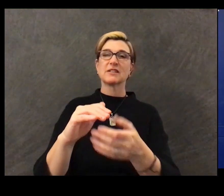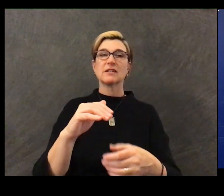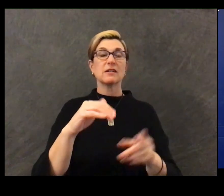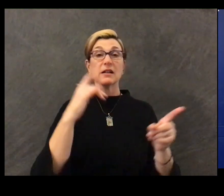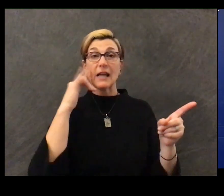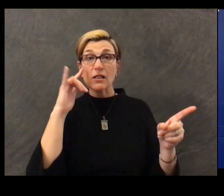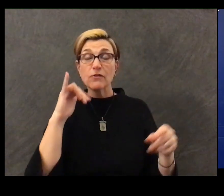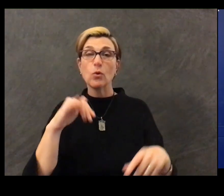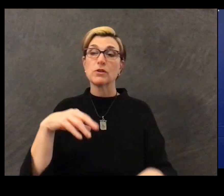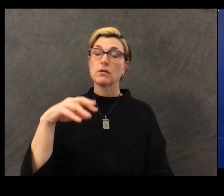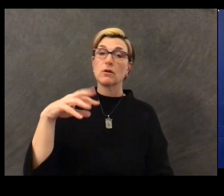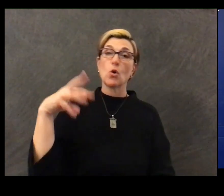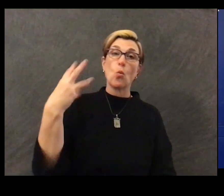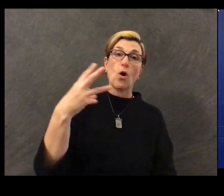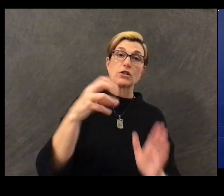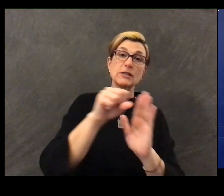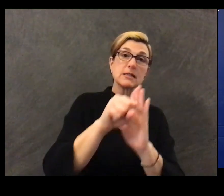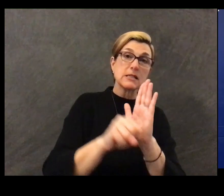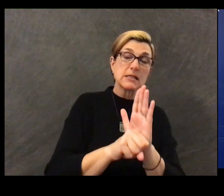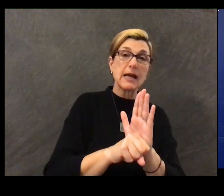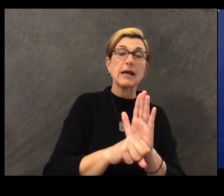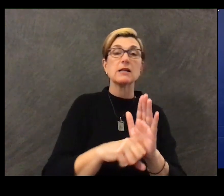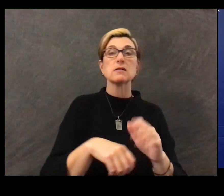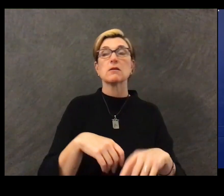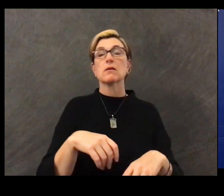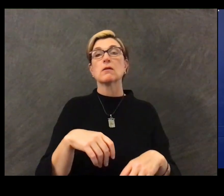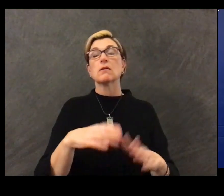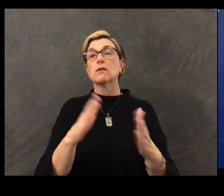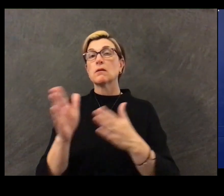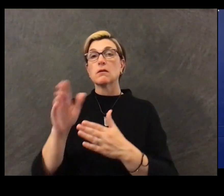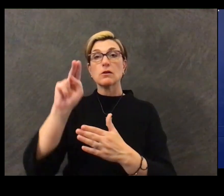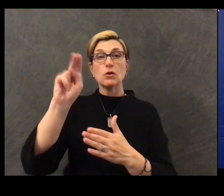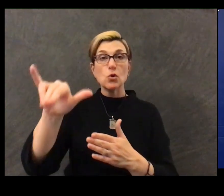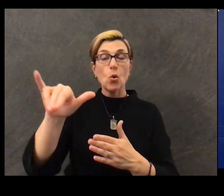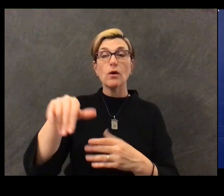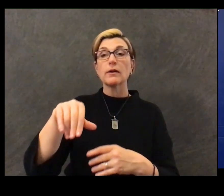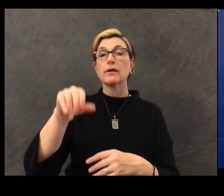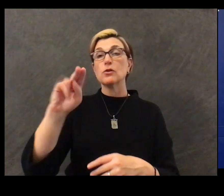and in California the new york metro area New Jersey Connecticut all appear